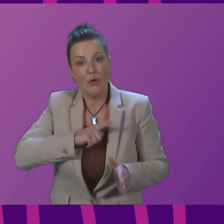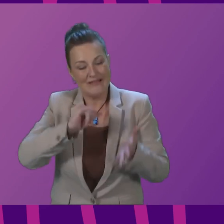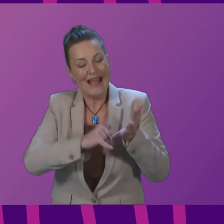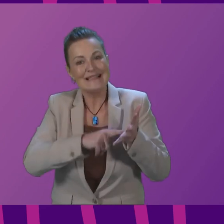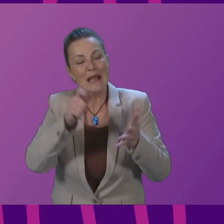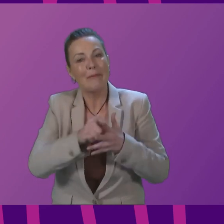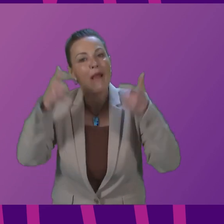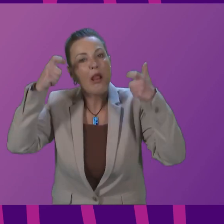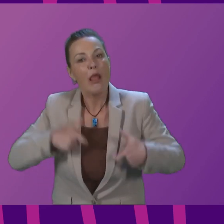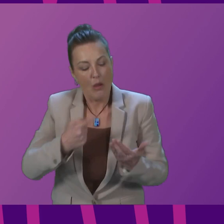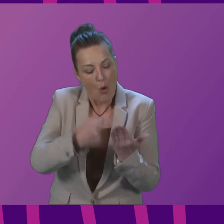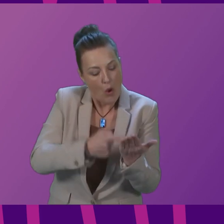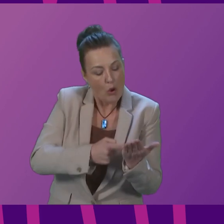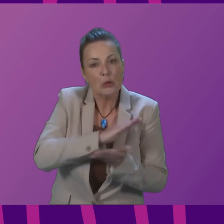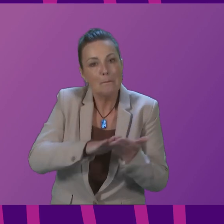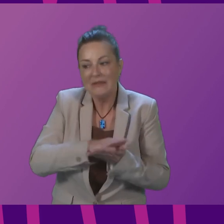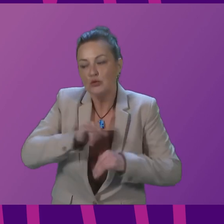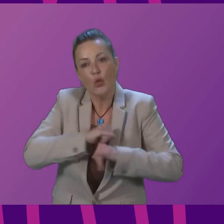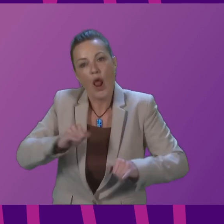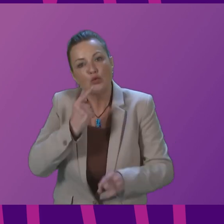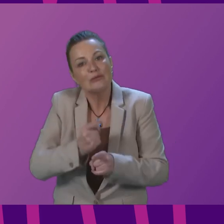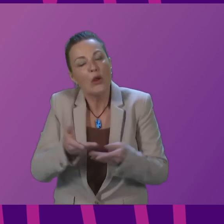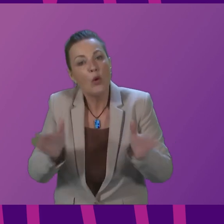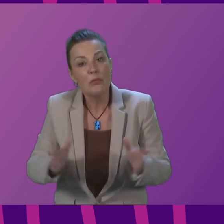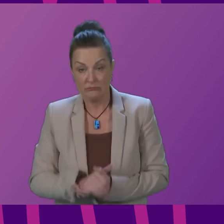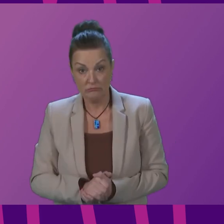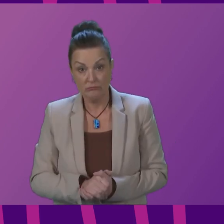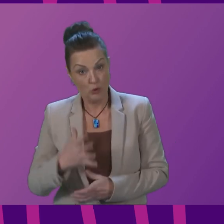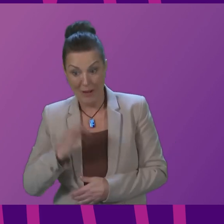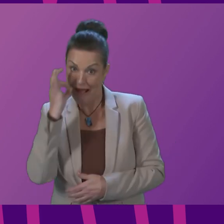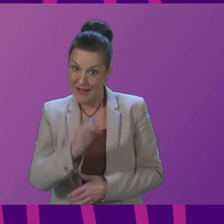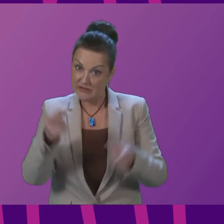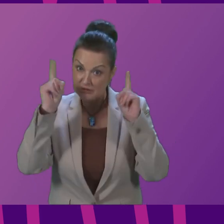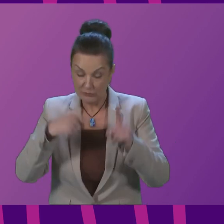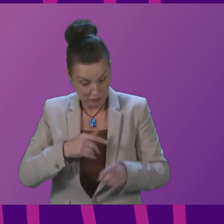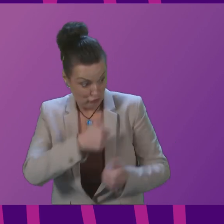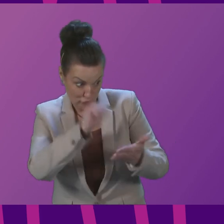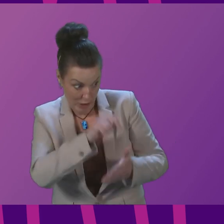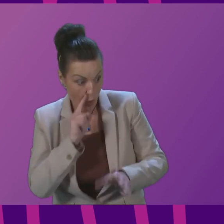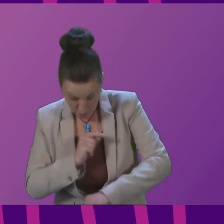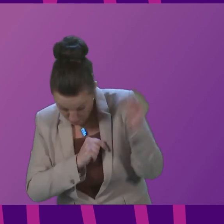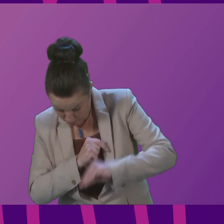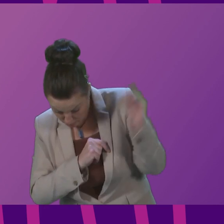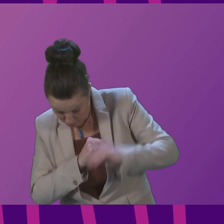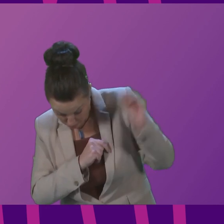The First Minister could change that. Will she tell us—as she is rifling through her folder—how many gagging orders were